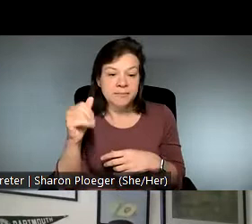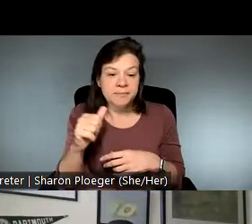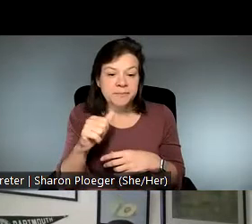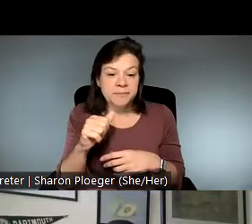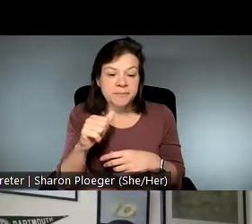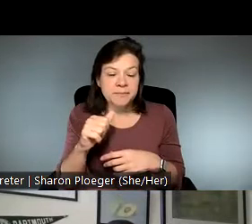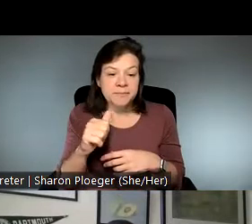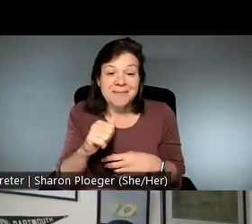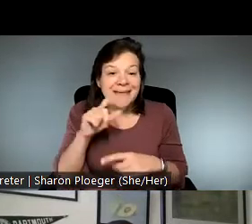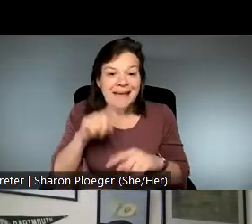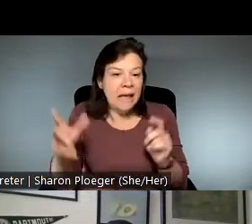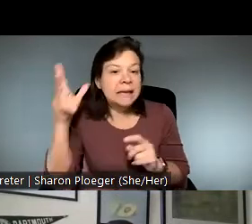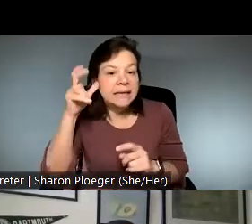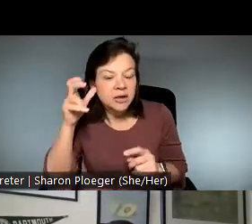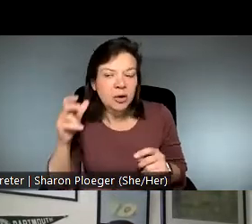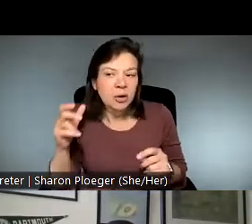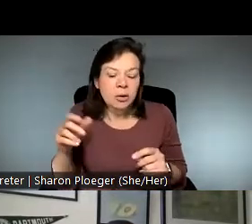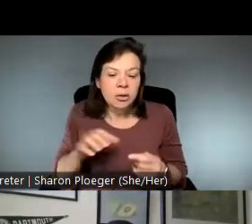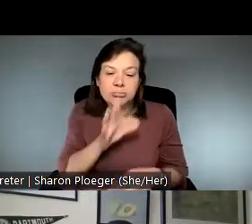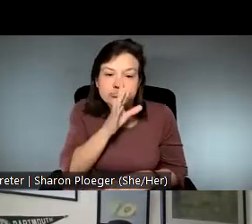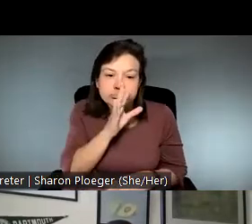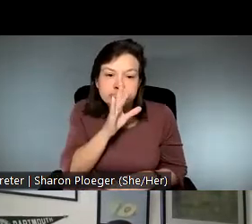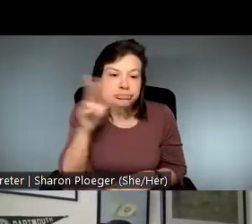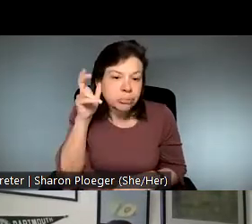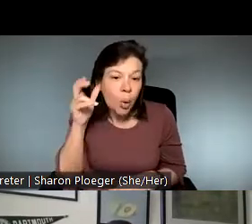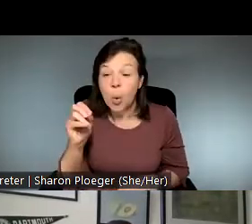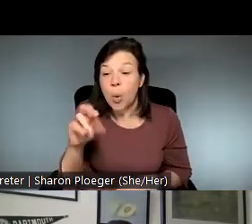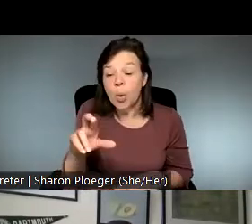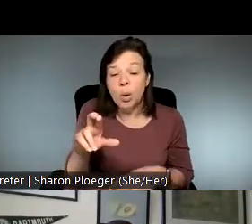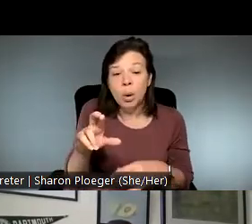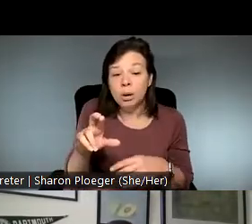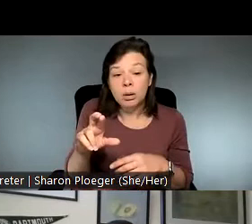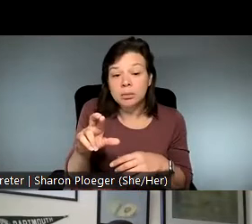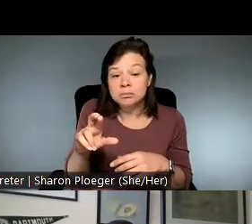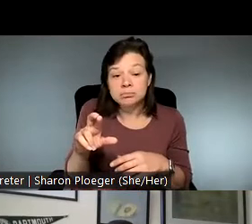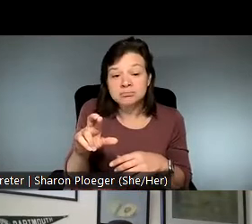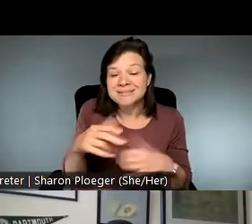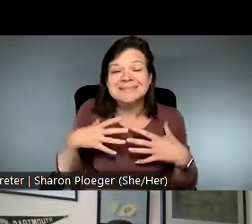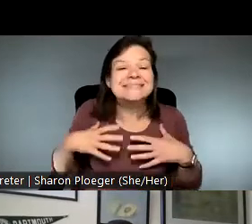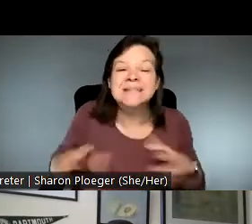isn't able to hear a speech synthesizer or simply just doesn't want to hear it,